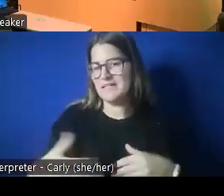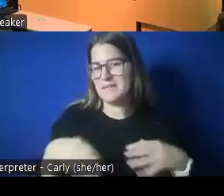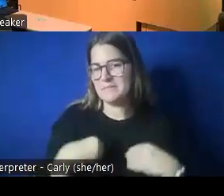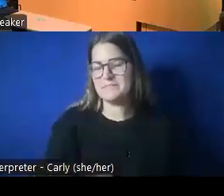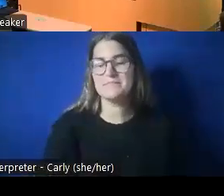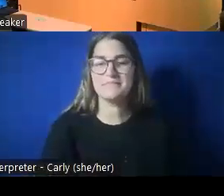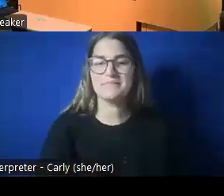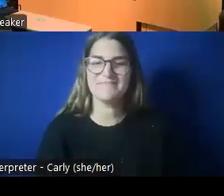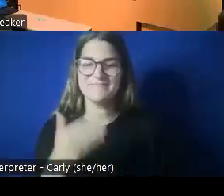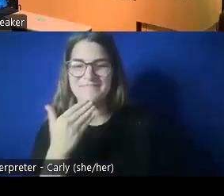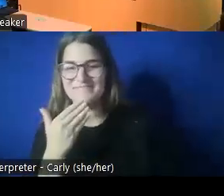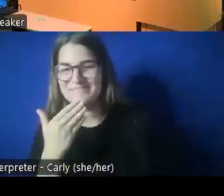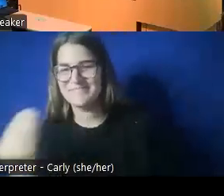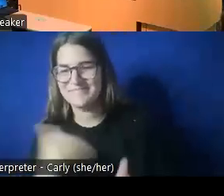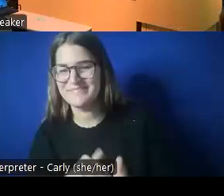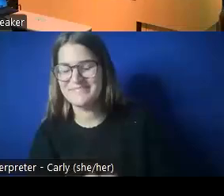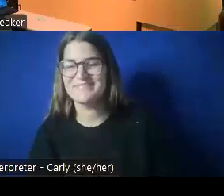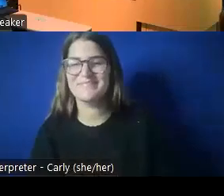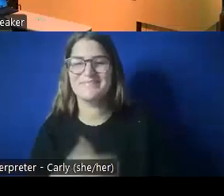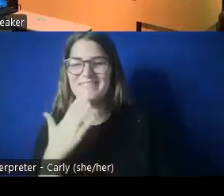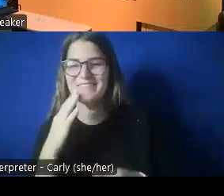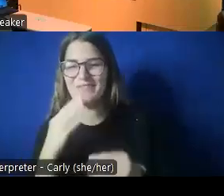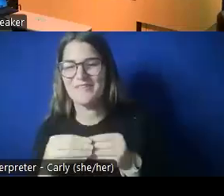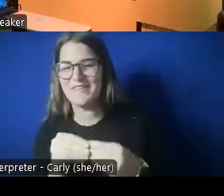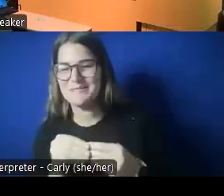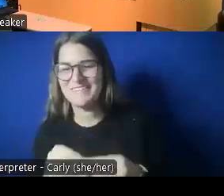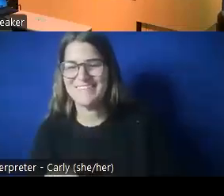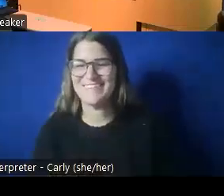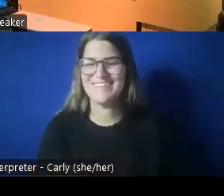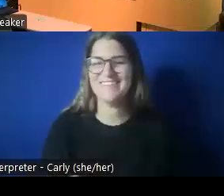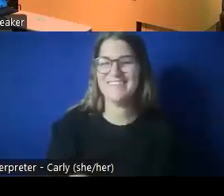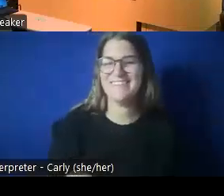thank you once again thanks for the flexibility go ahead and I was just going to add as well